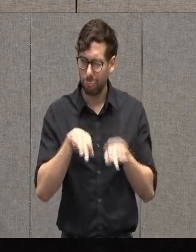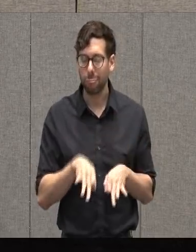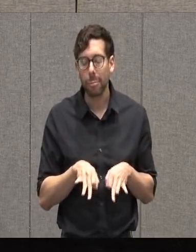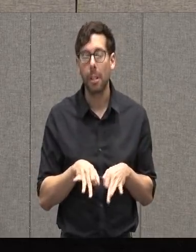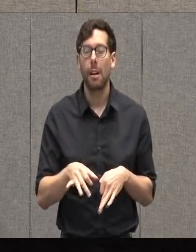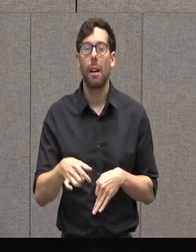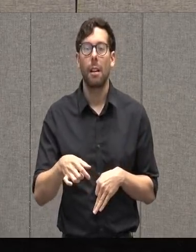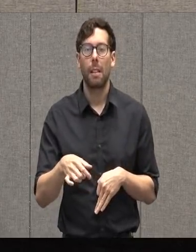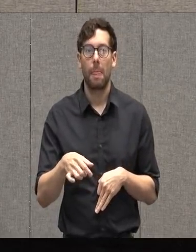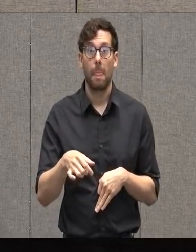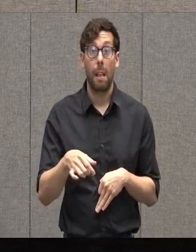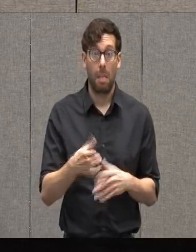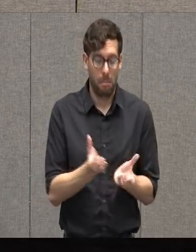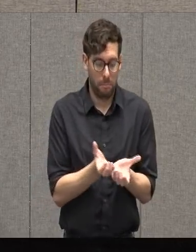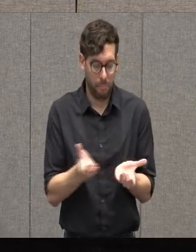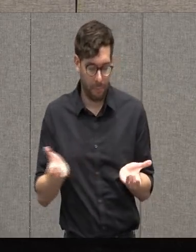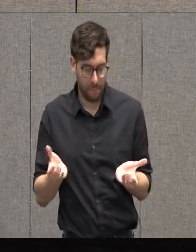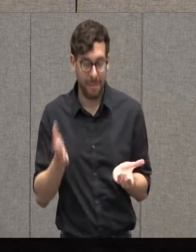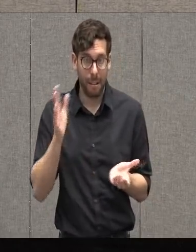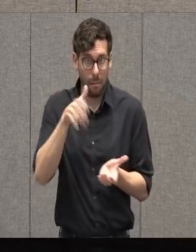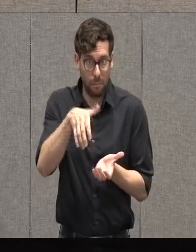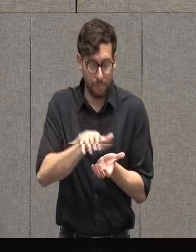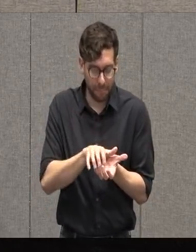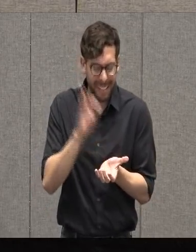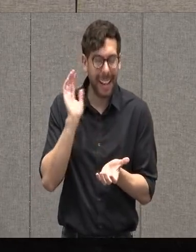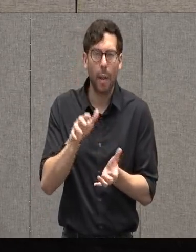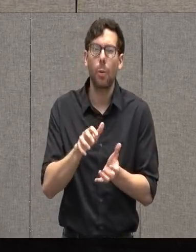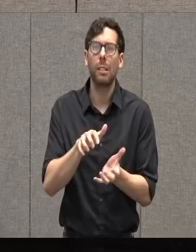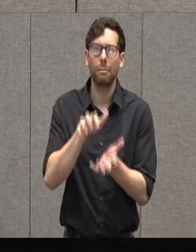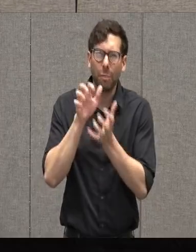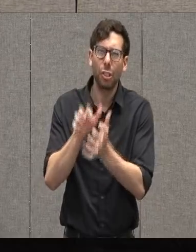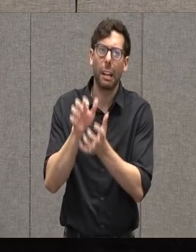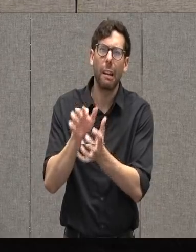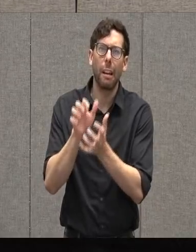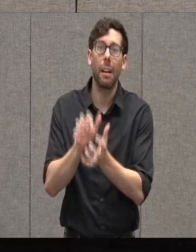and my answer will be what I stick with first.